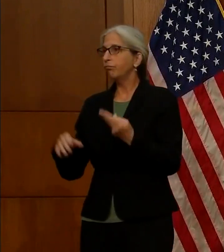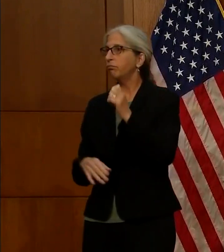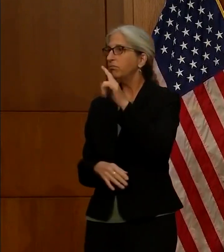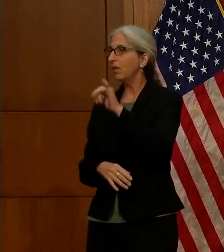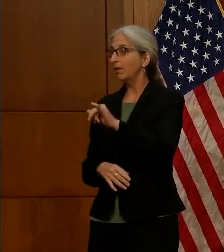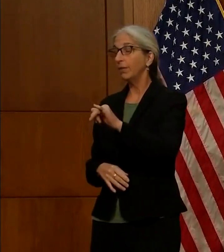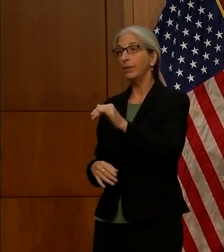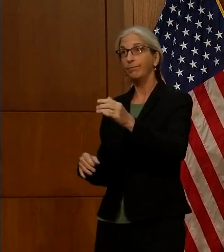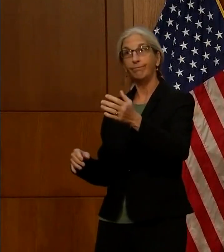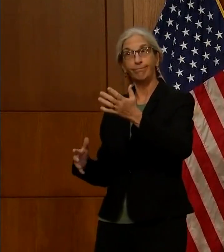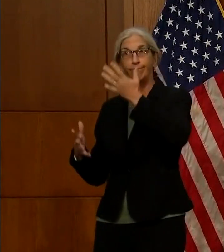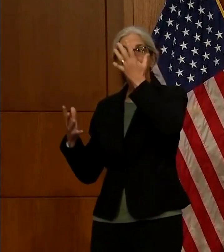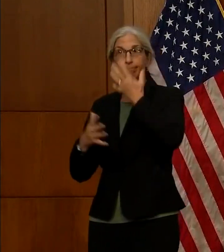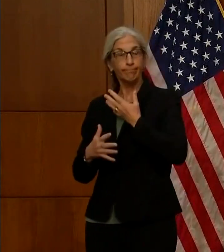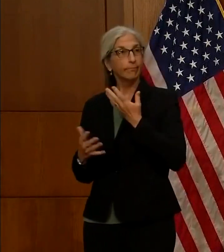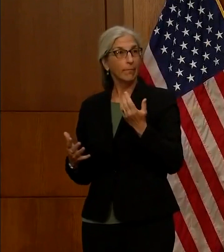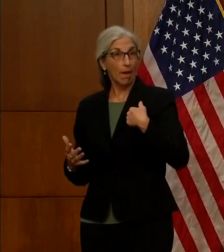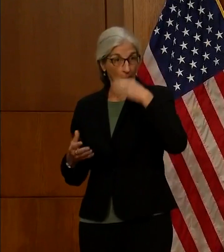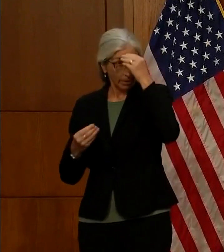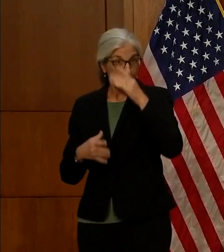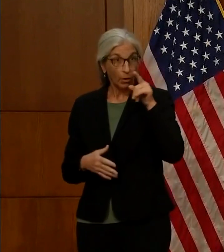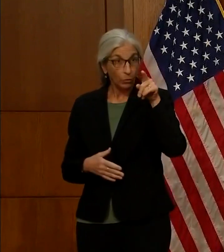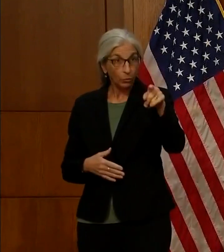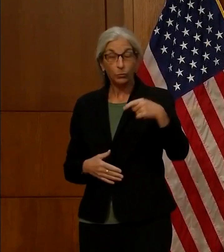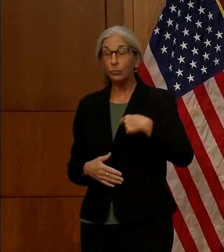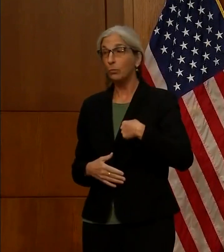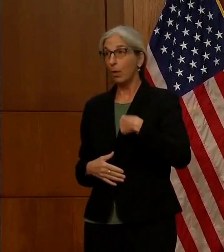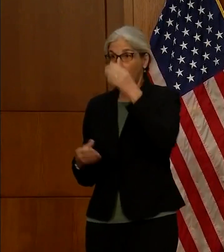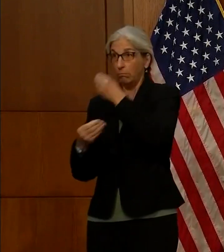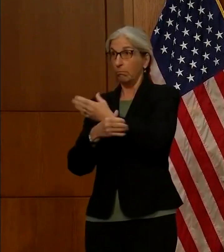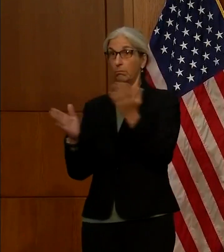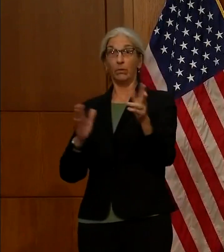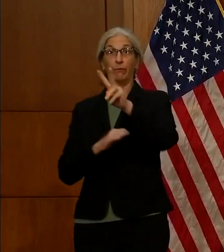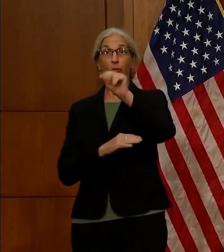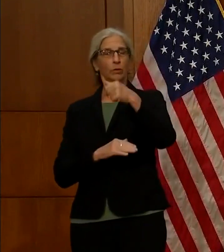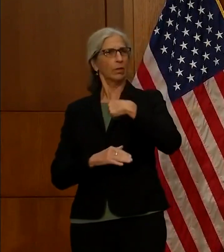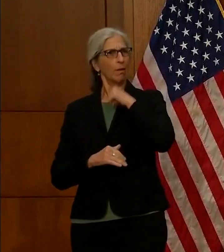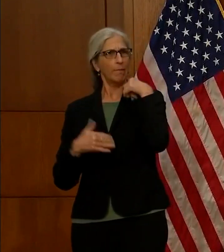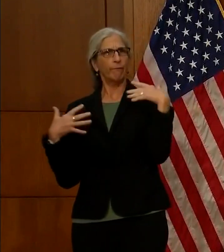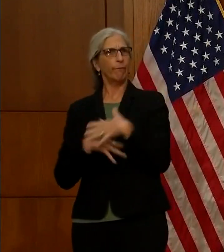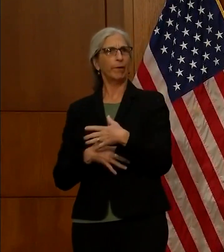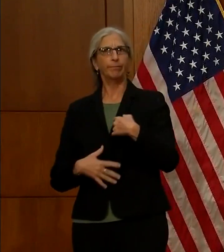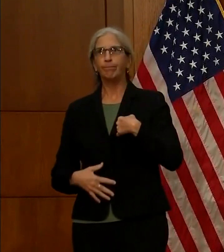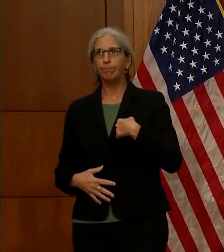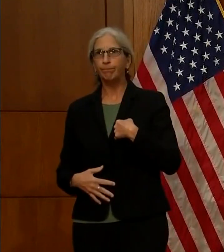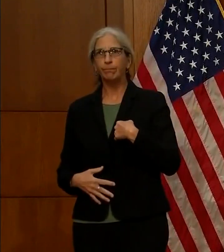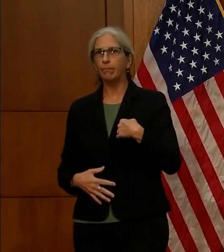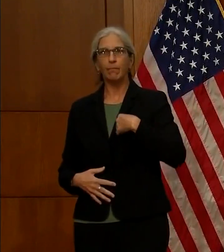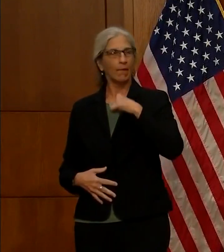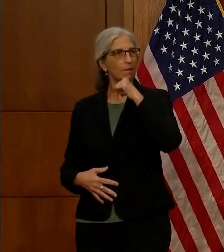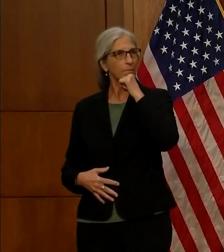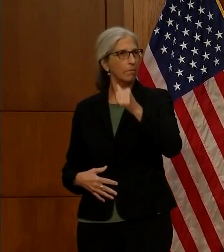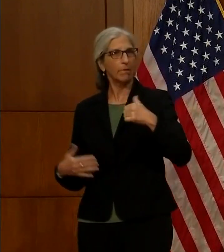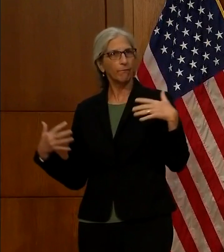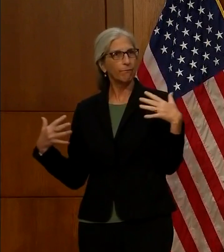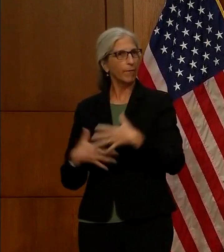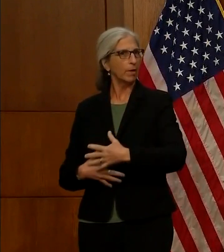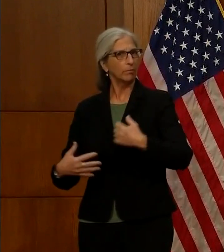THAT'S ON FOR AND I WILL LET YOU KNOW AND LET ALL THE VIRGINIA NO I WILL NOT WORK